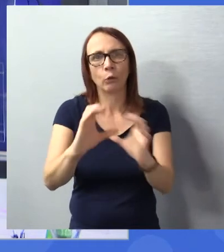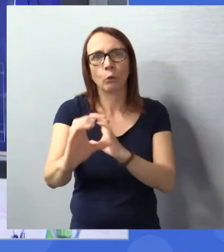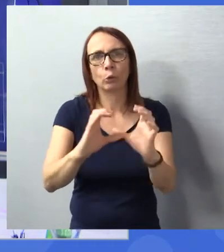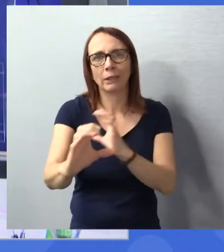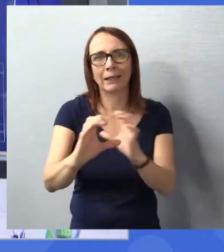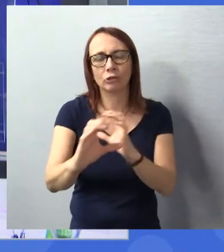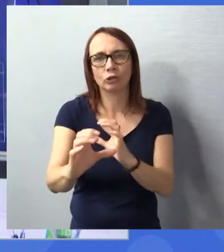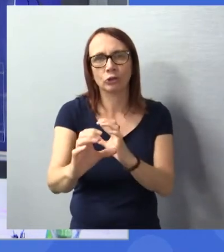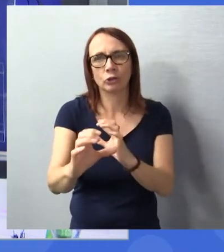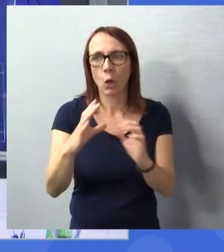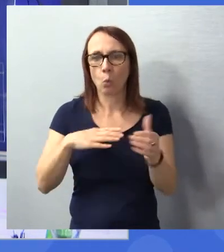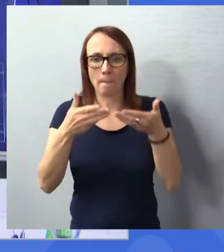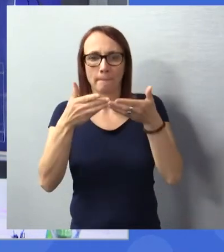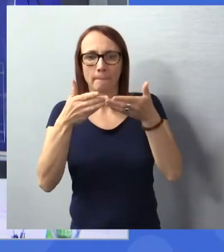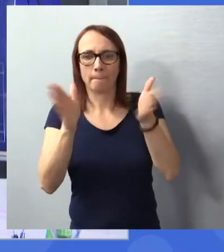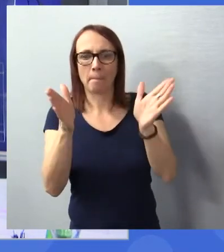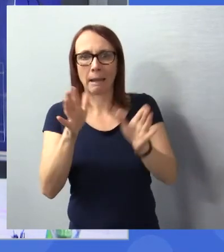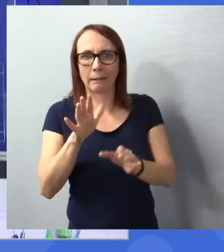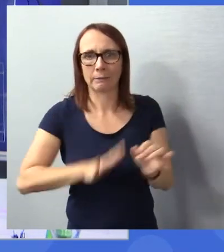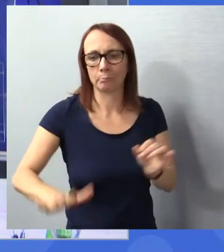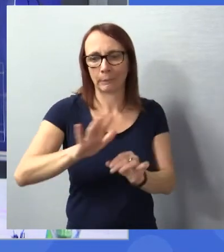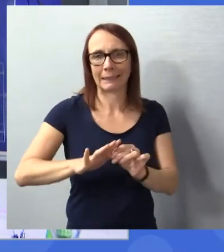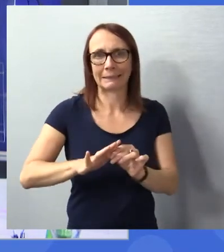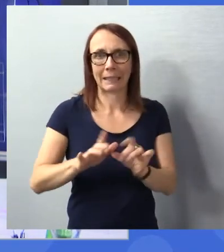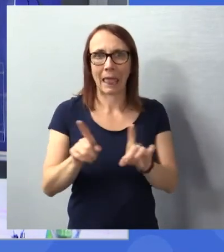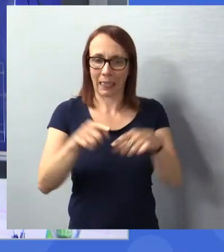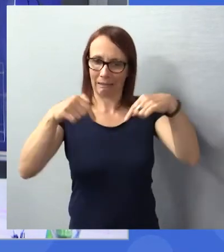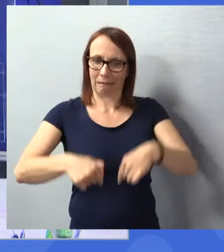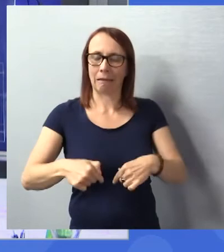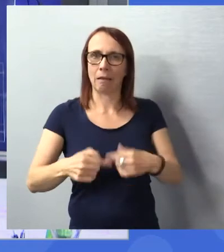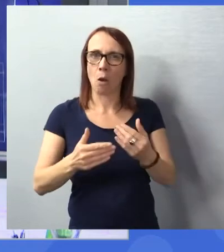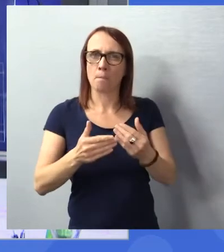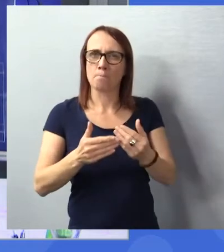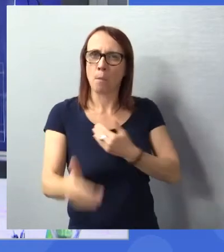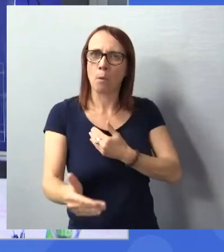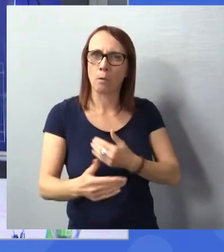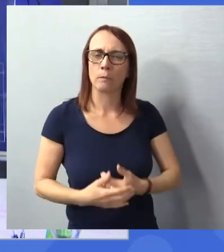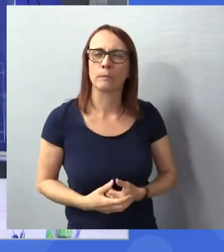public have a voice sort of very much similar to this there needs to be more of this